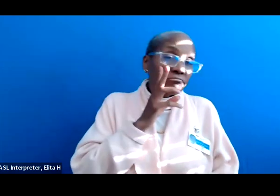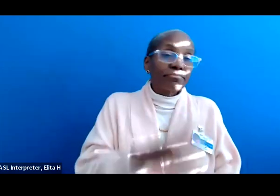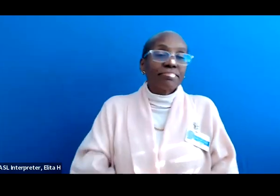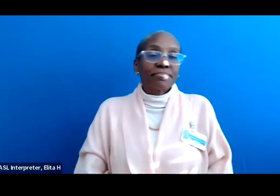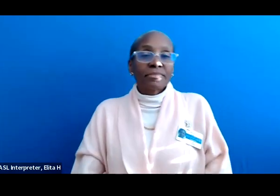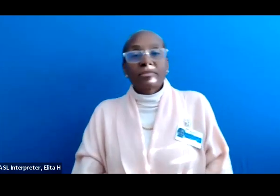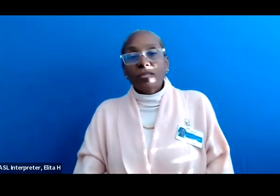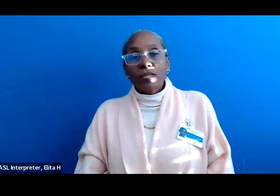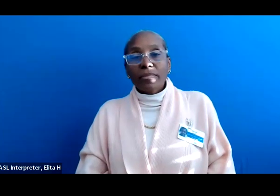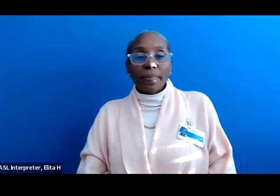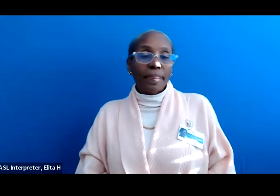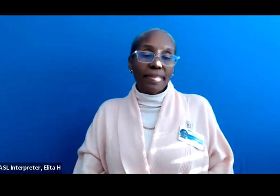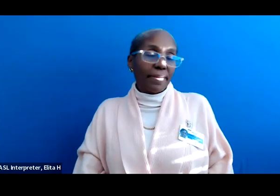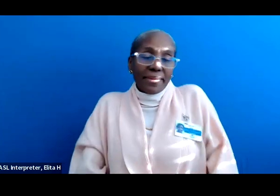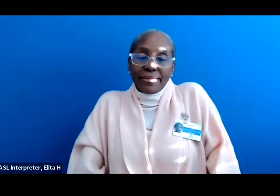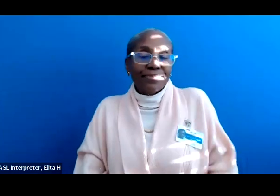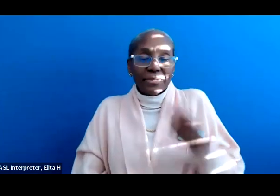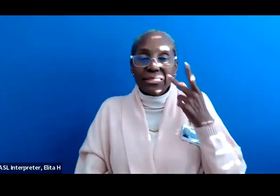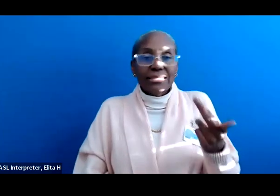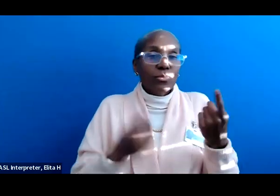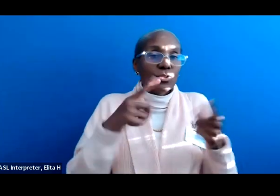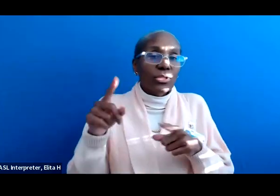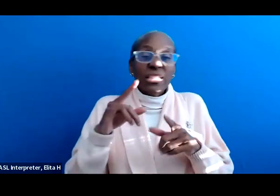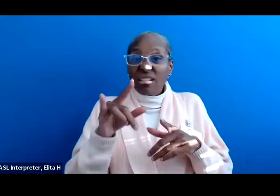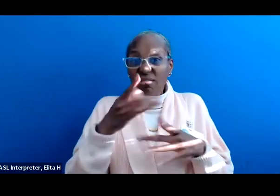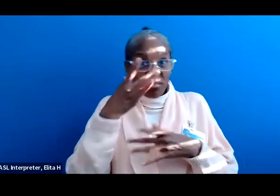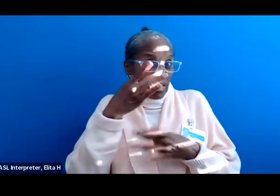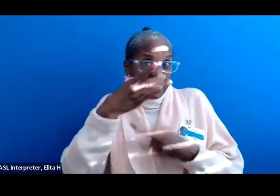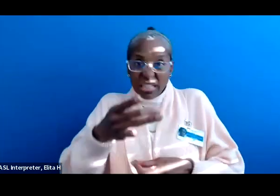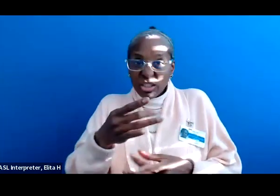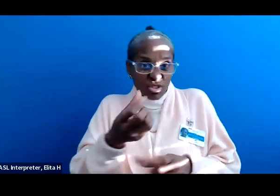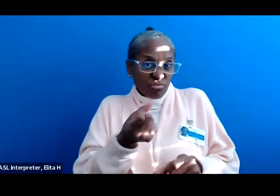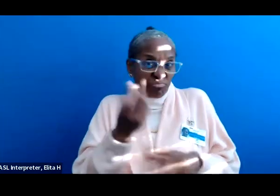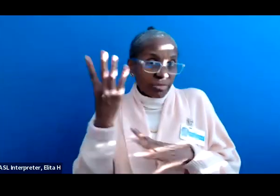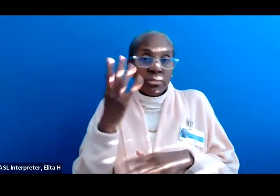just want to see what's going on. And if you're not interested in it, fine. That's just fine too.